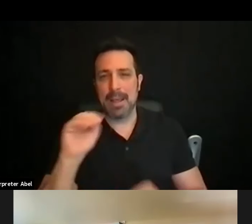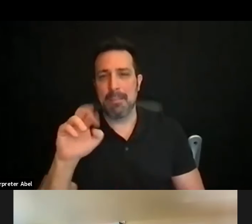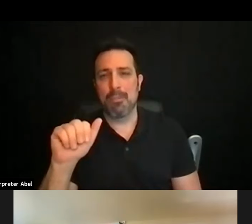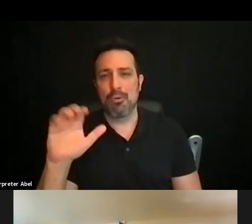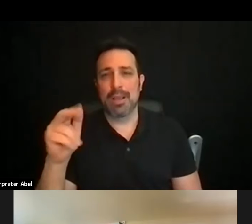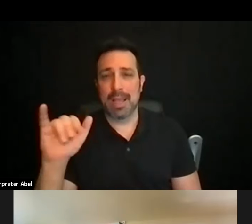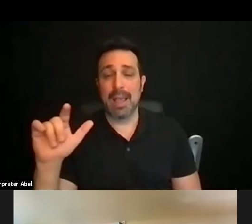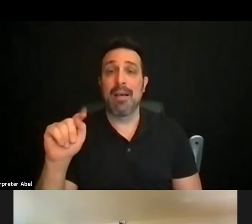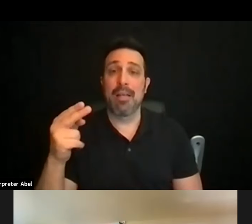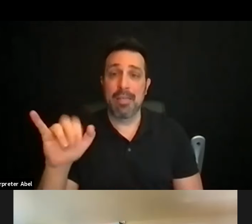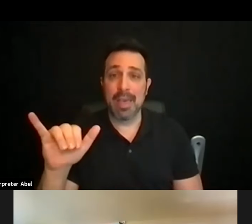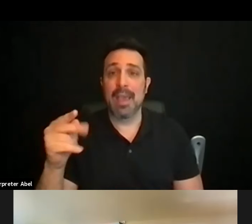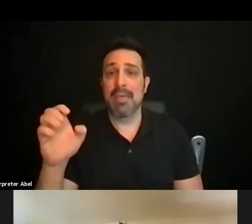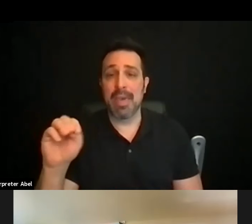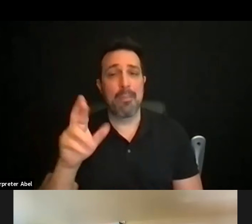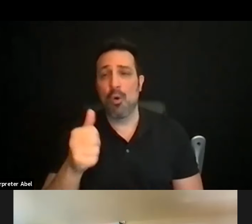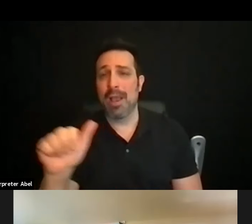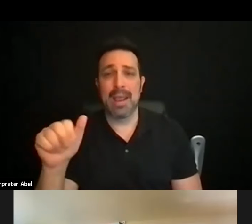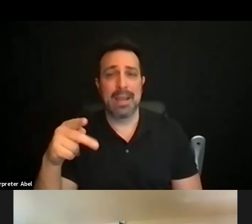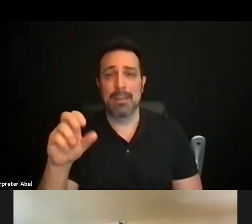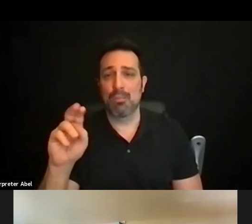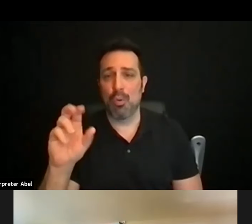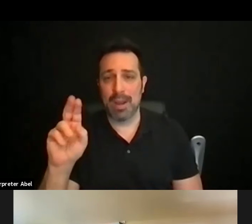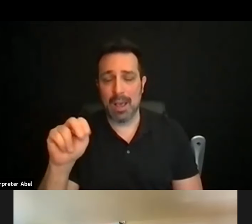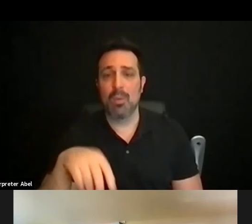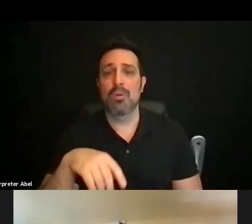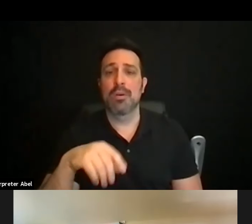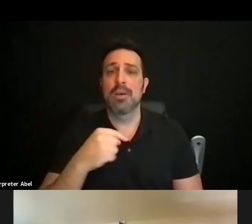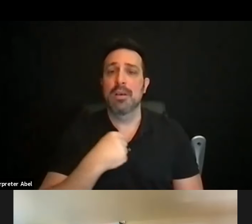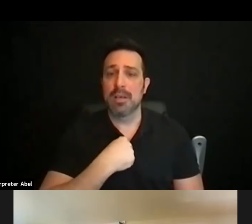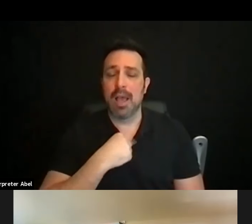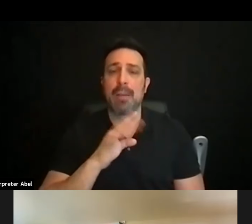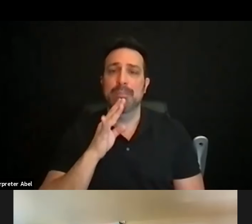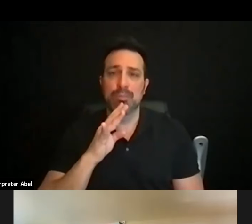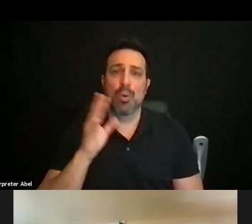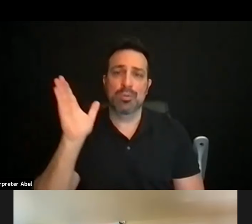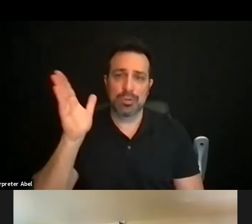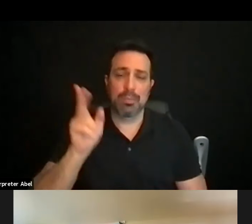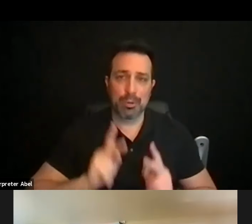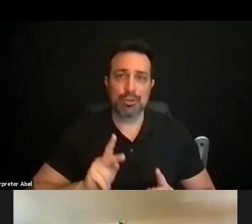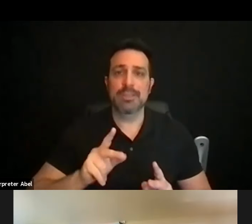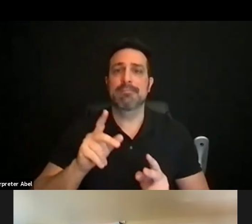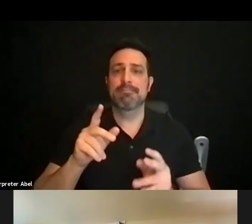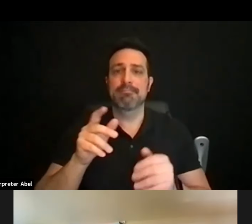organization does. >> Absolutely. Thanks for having me. My name is Maria